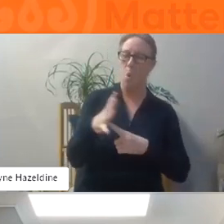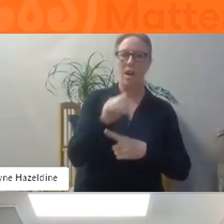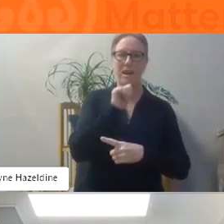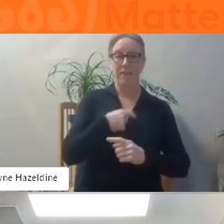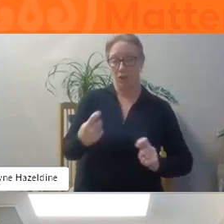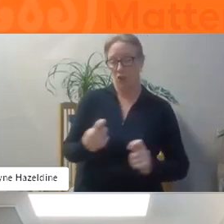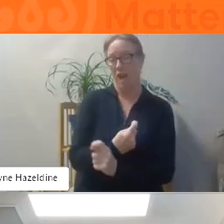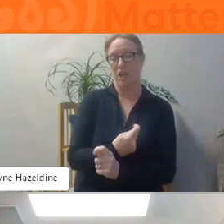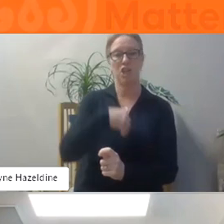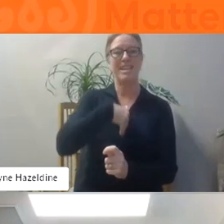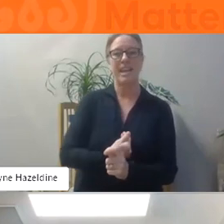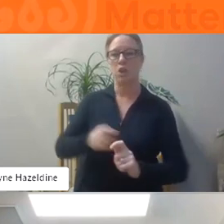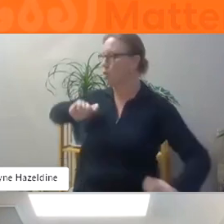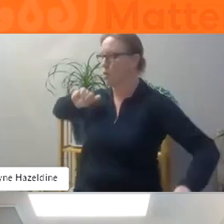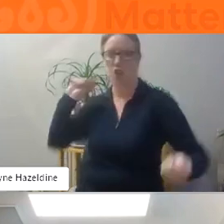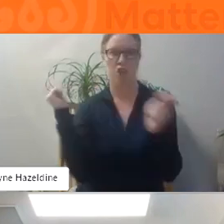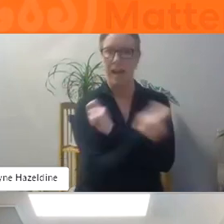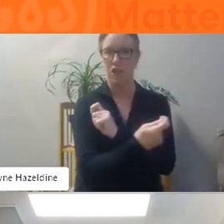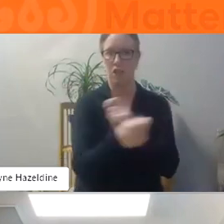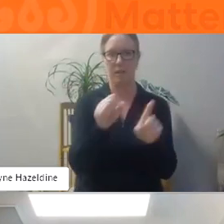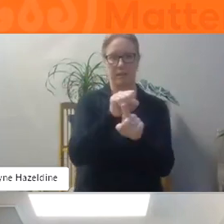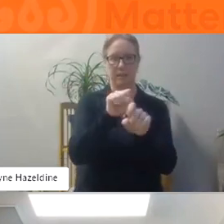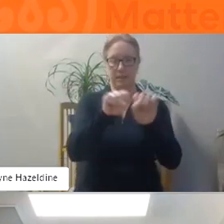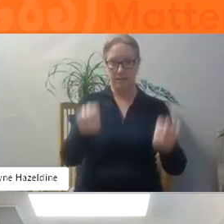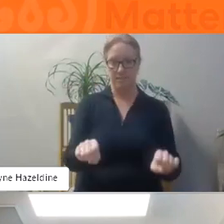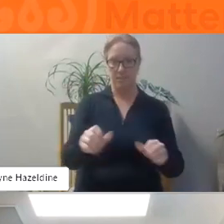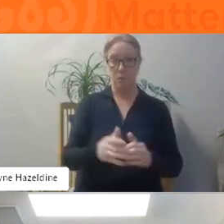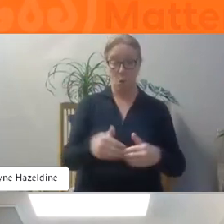need to transform the system. So here I'm saying that here's a part